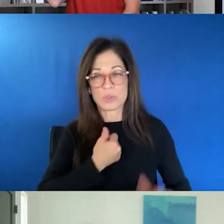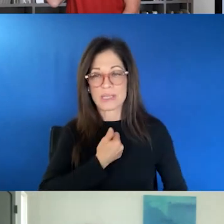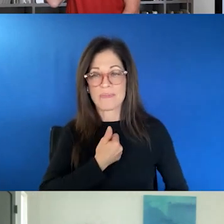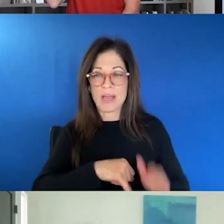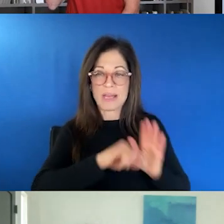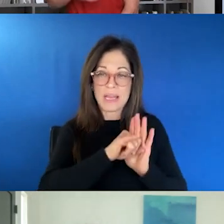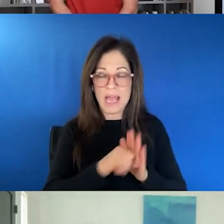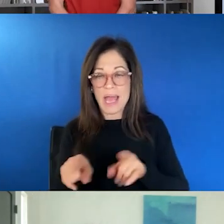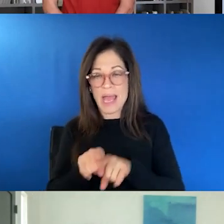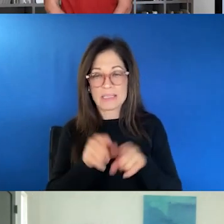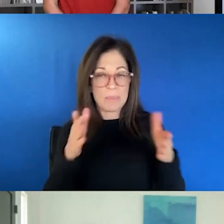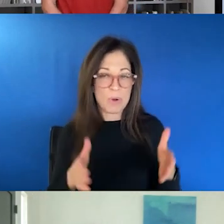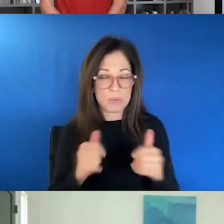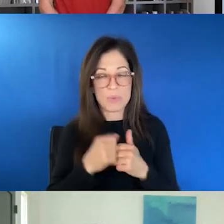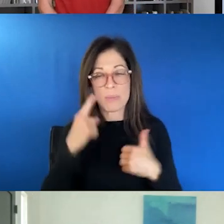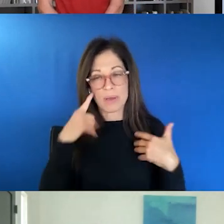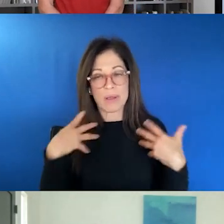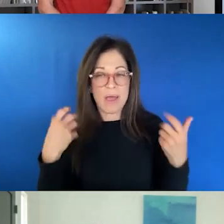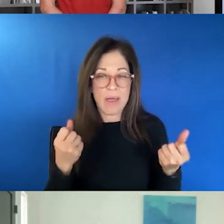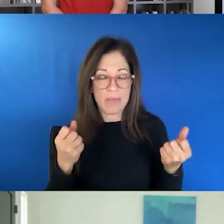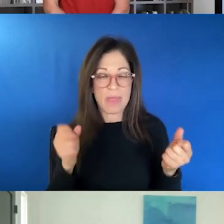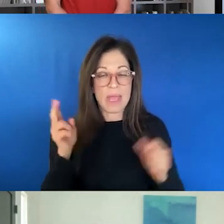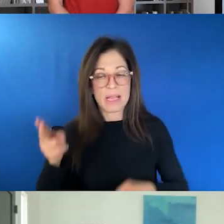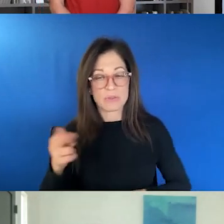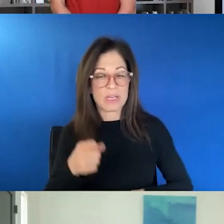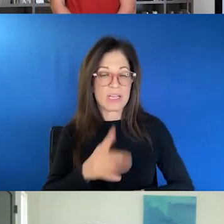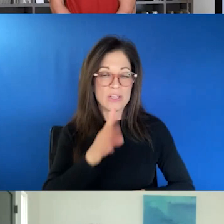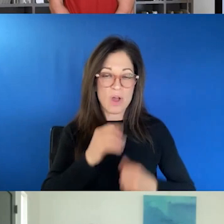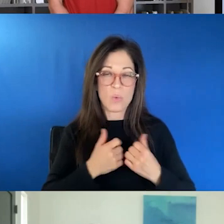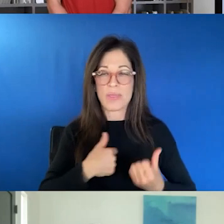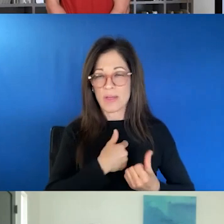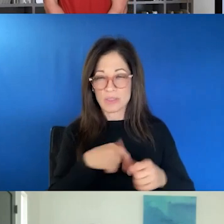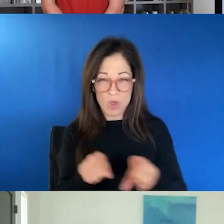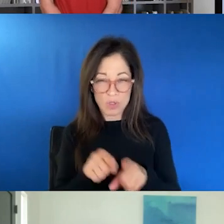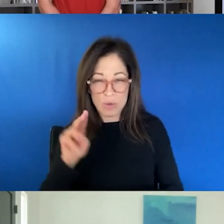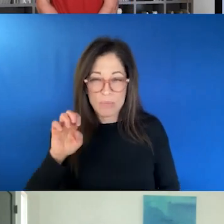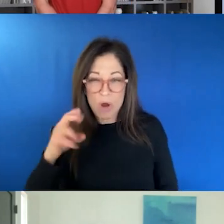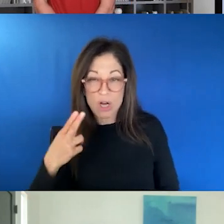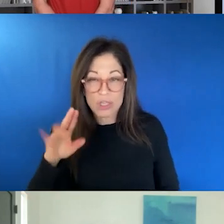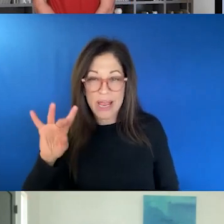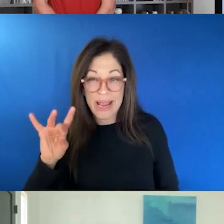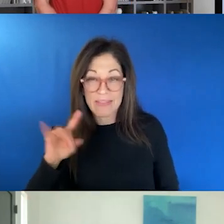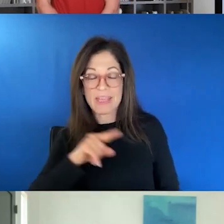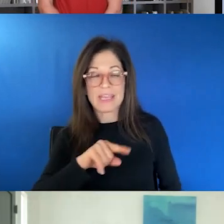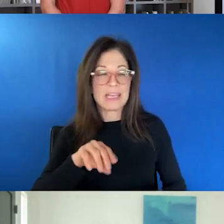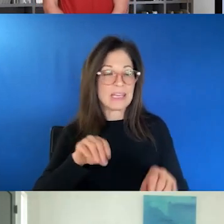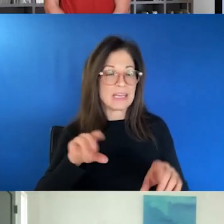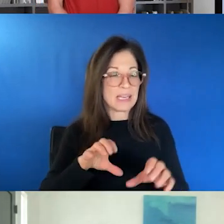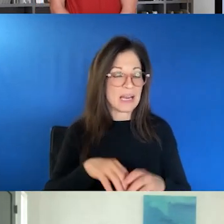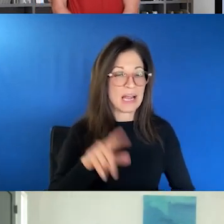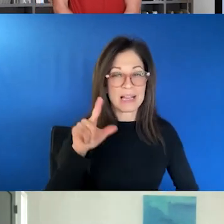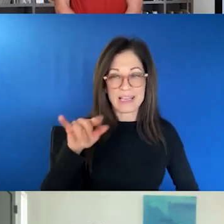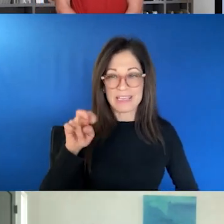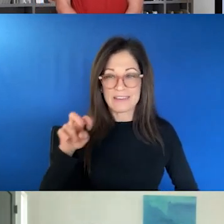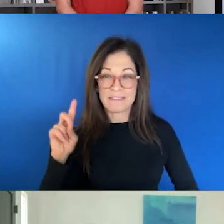HEALTH HISTORY. HE DID A LIVED LENS. I THINK IT IS BETTER IF